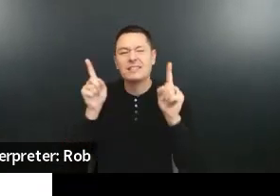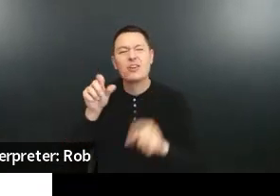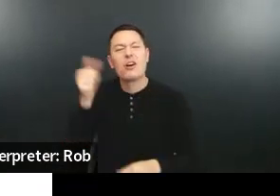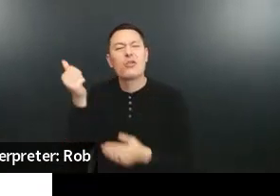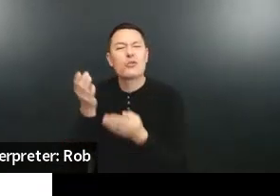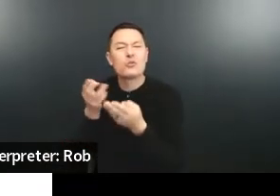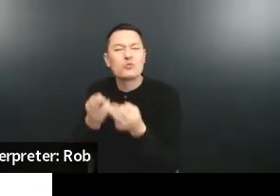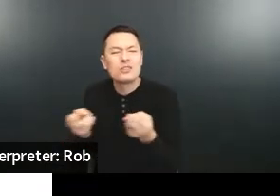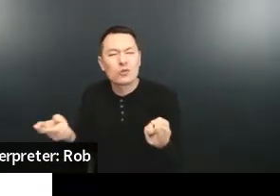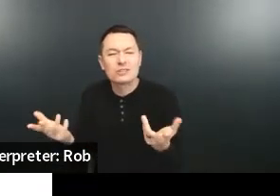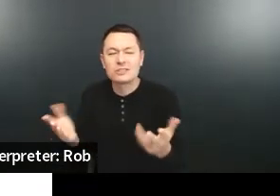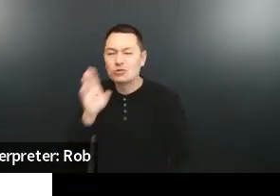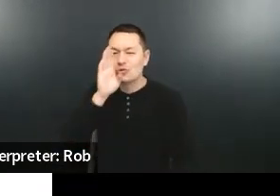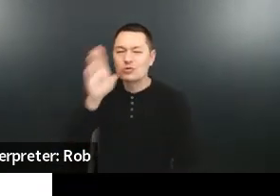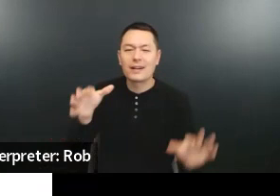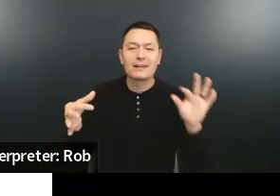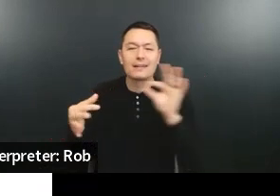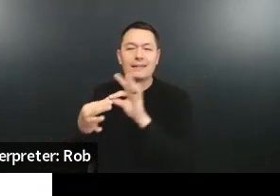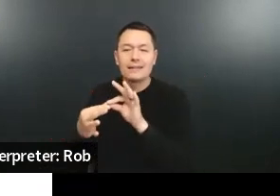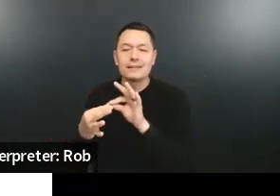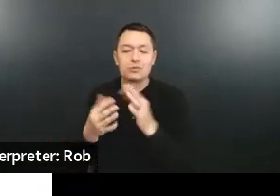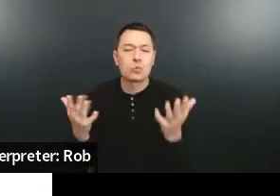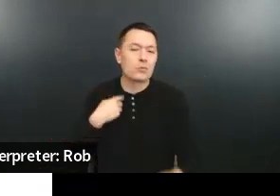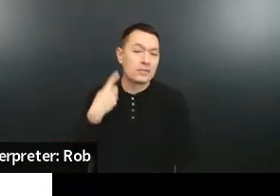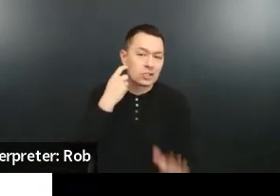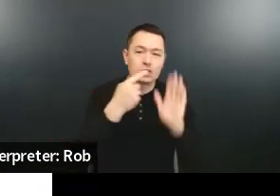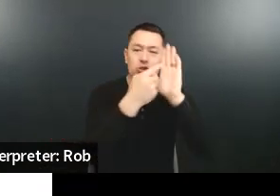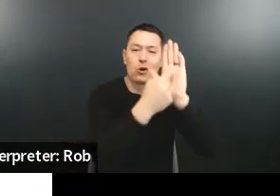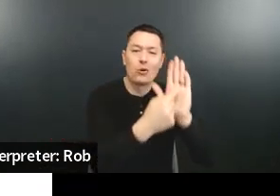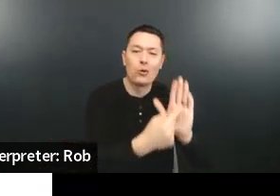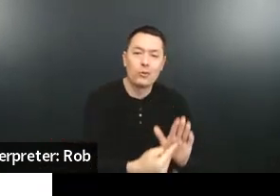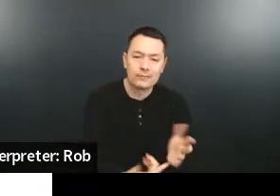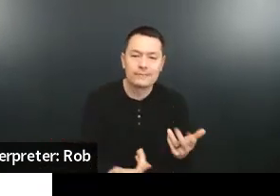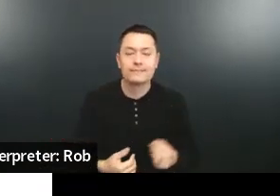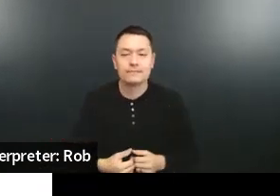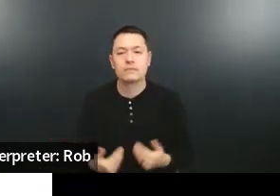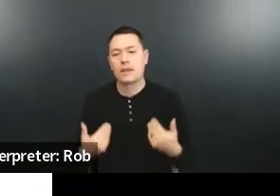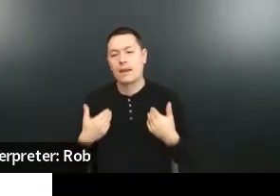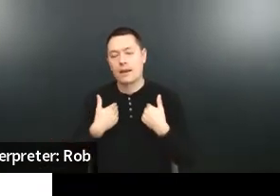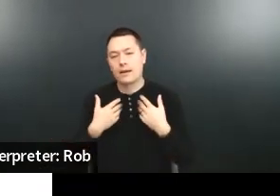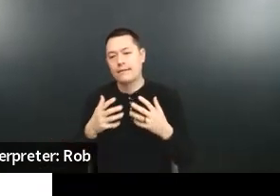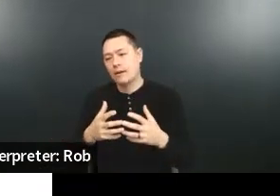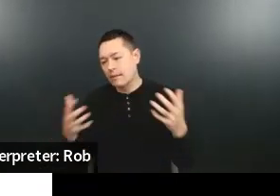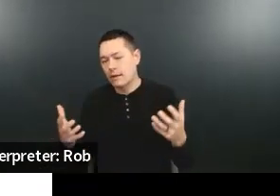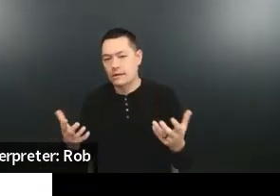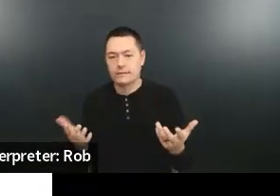direct links to some of the things that we just showed you. We do have a lot of our survey results